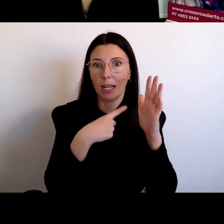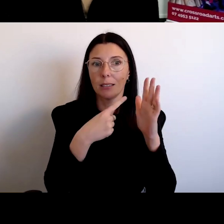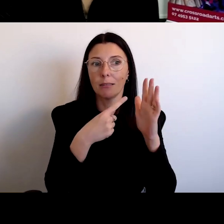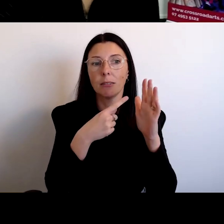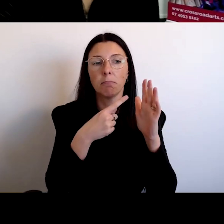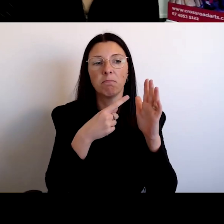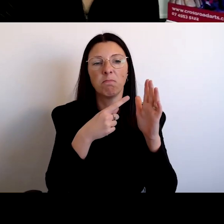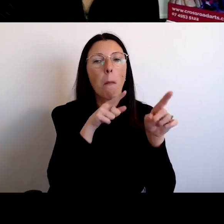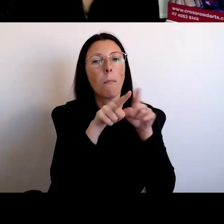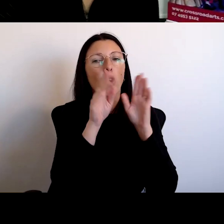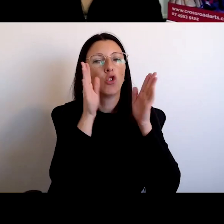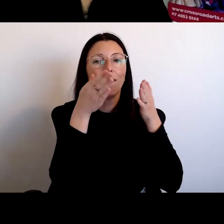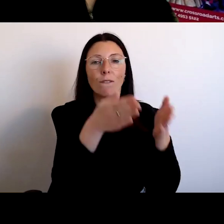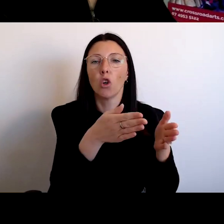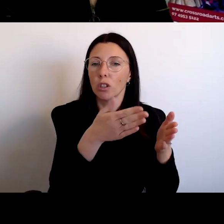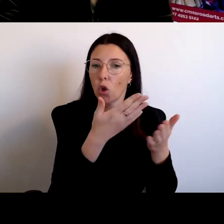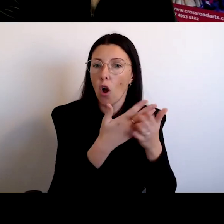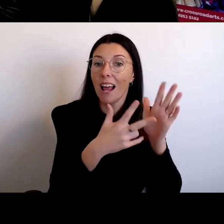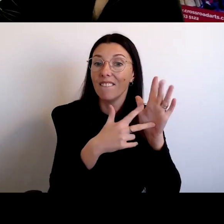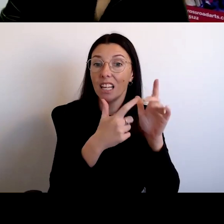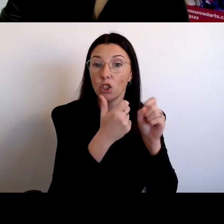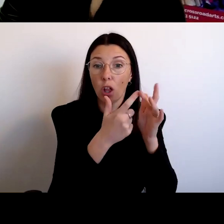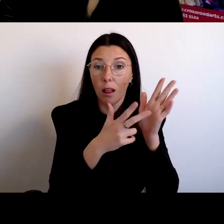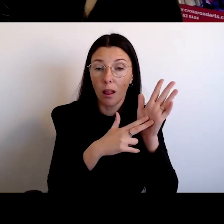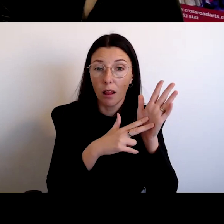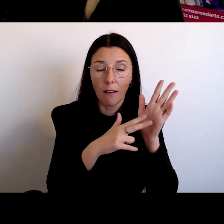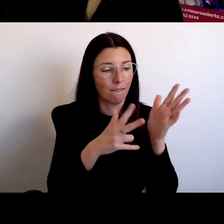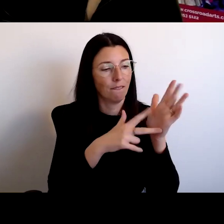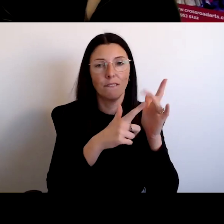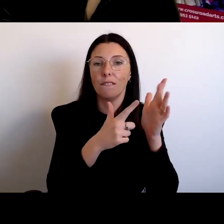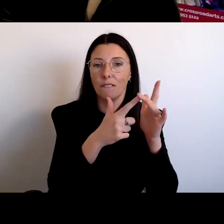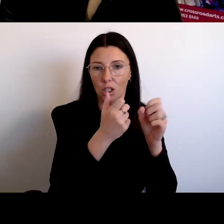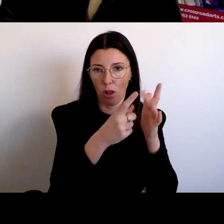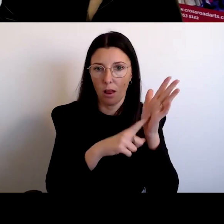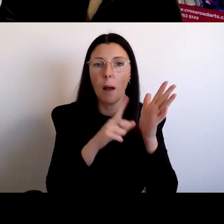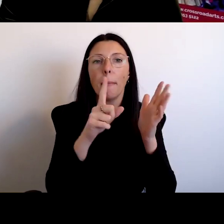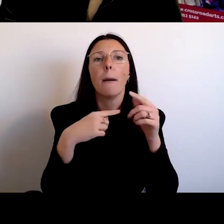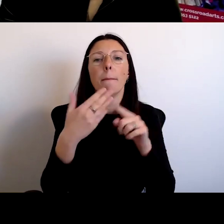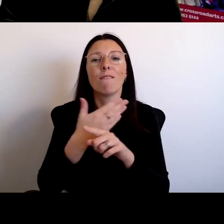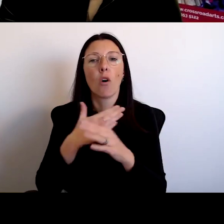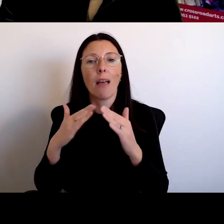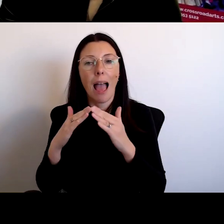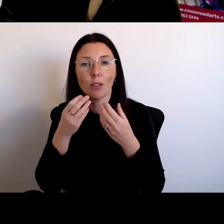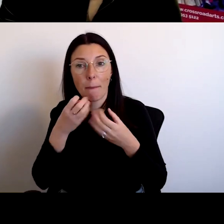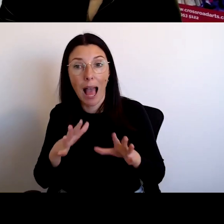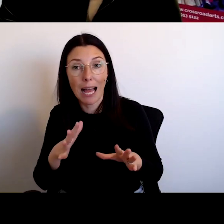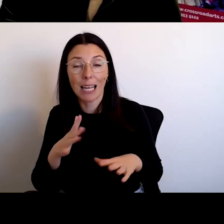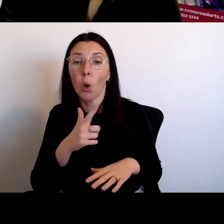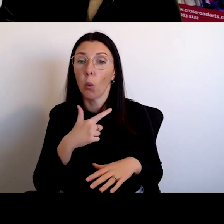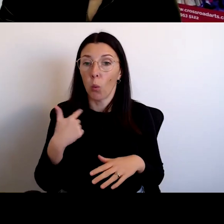the house party the board and our team had been developing a forward 10 year vision for